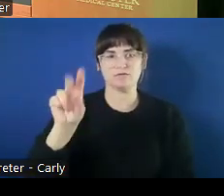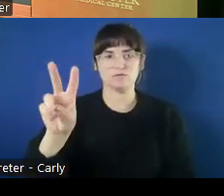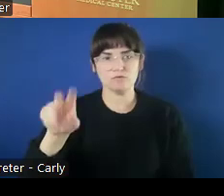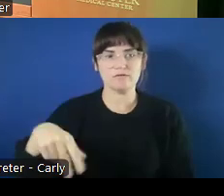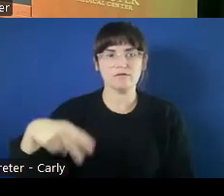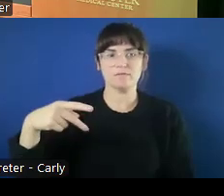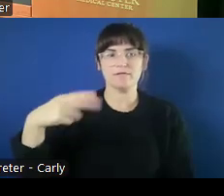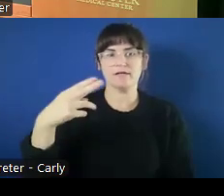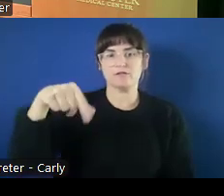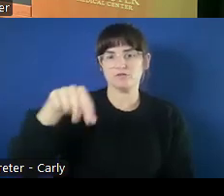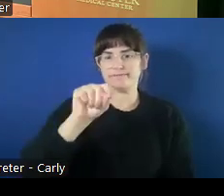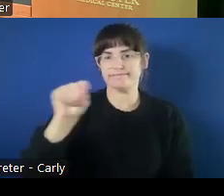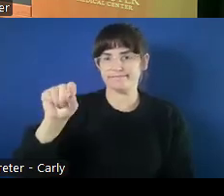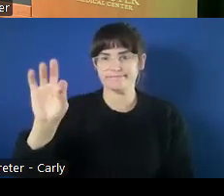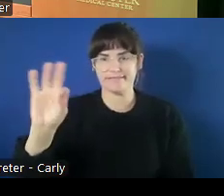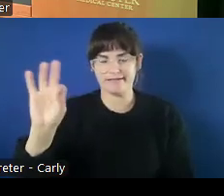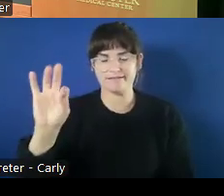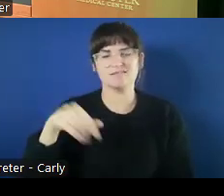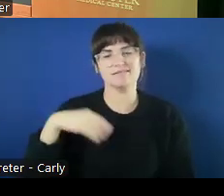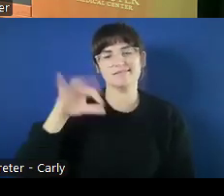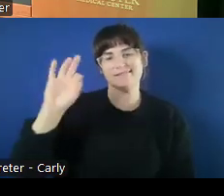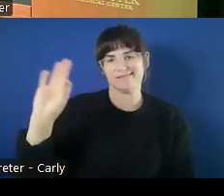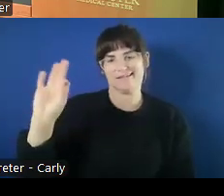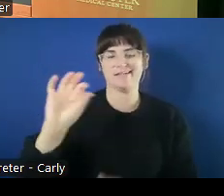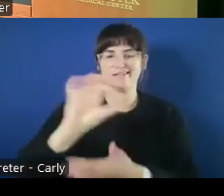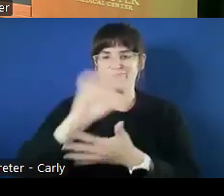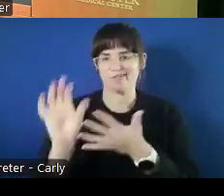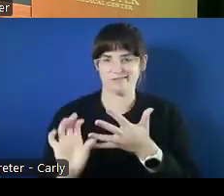uh which really are just the nine diagnostic criteria for major depressive disorder